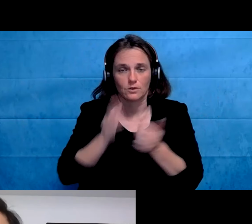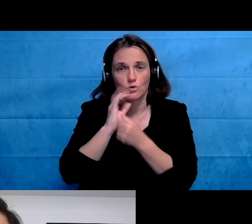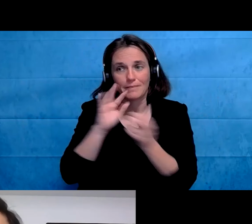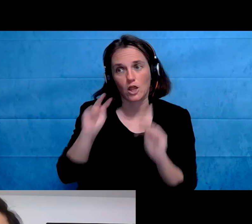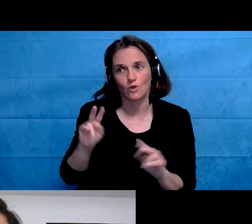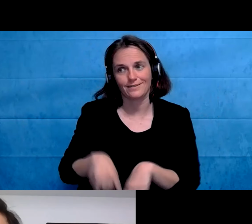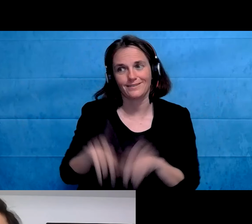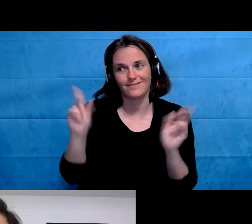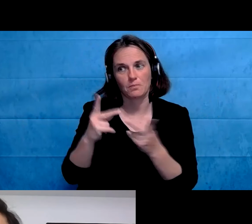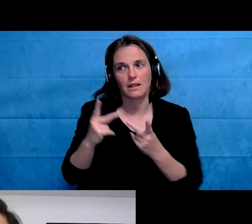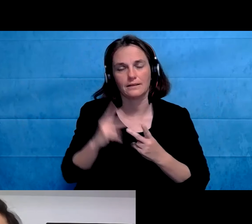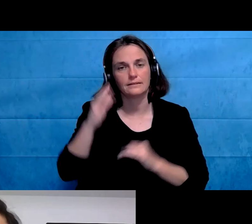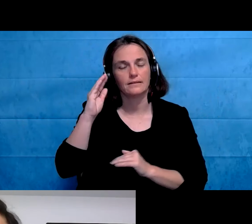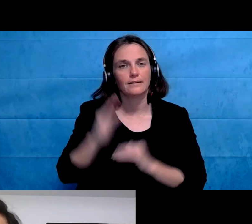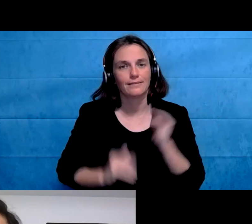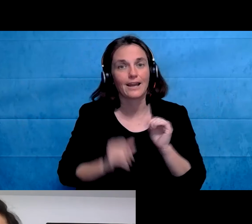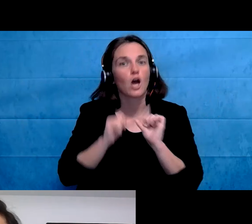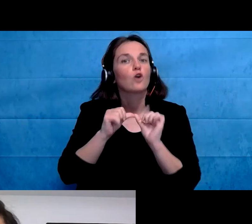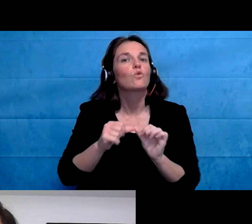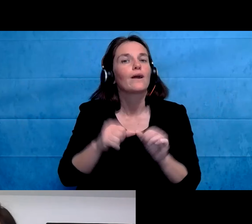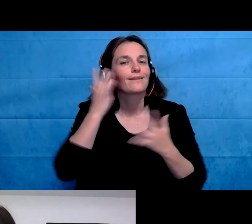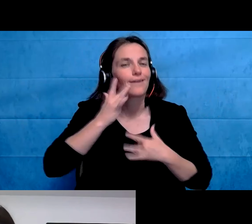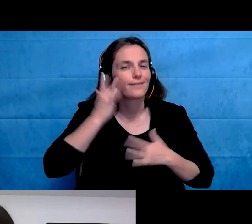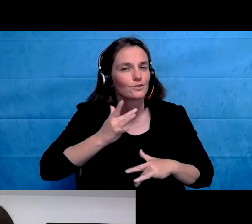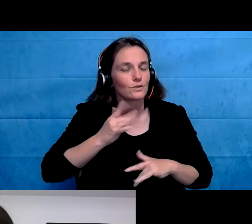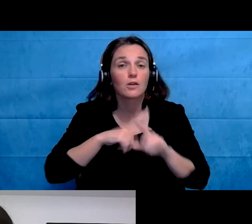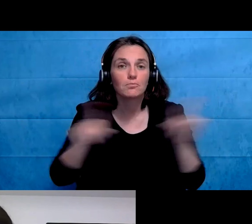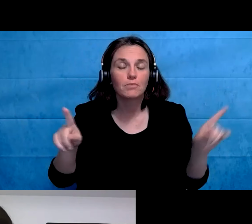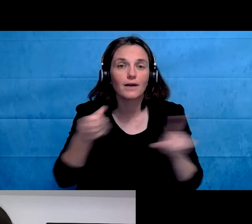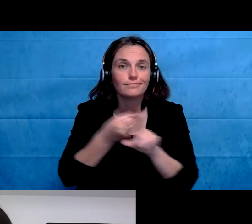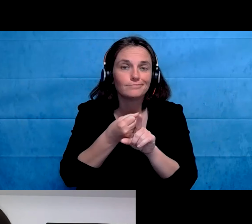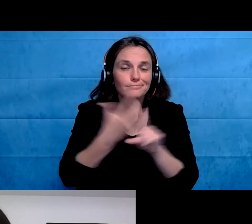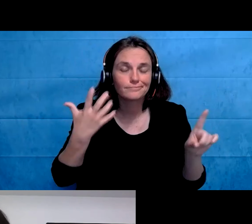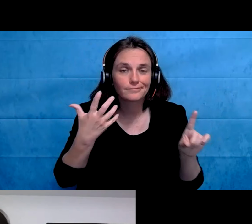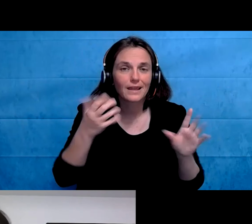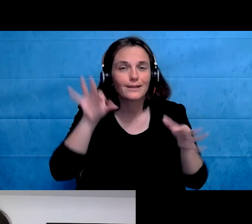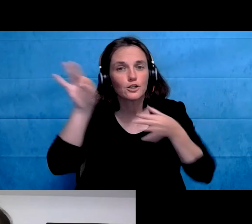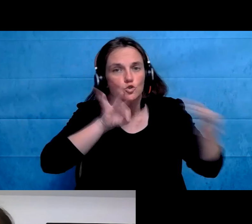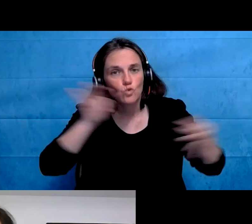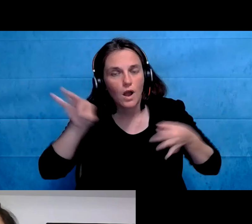than someone who has a chronic illness, but by describing the program or what's gonna be happening can really